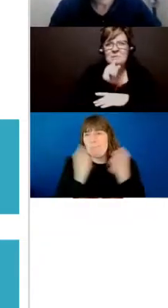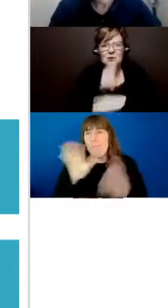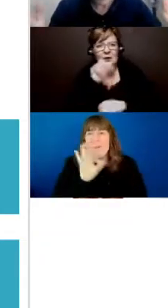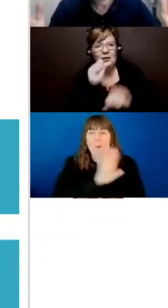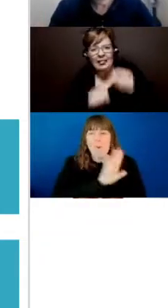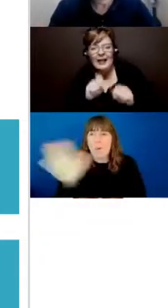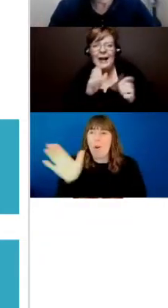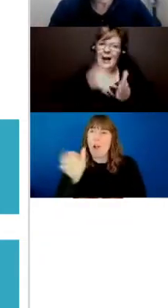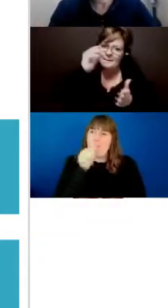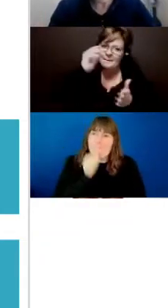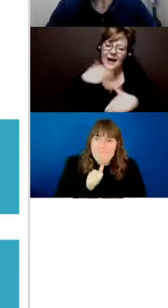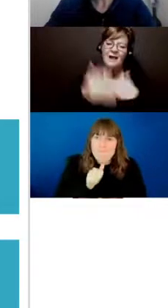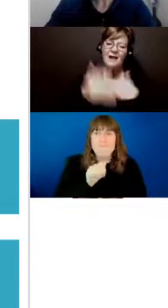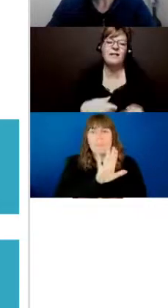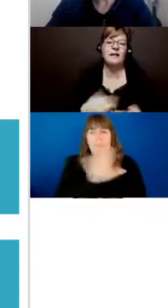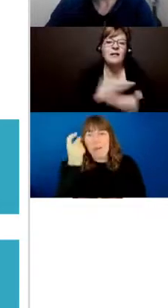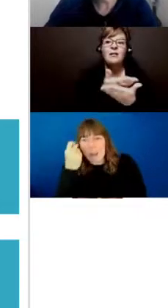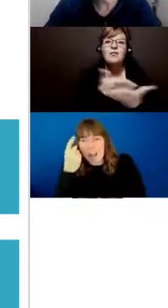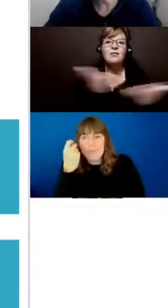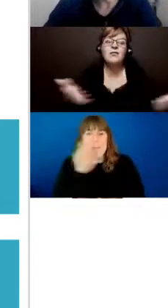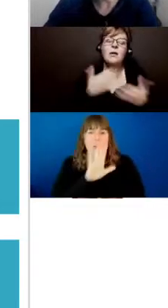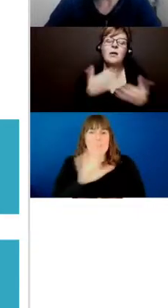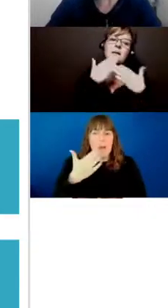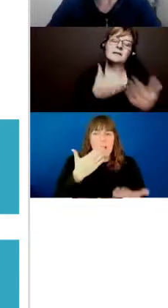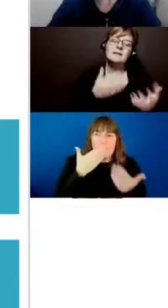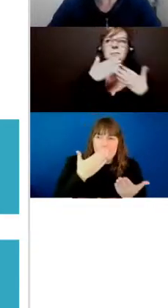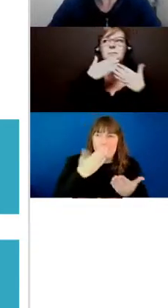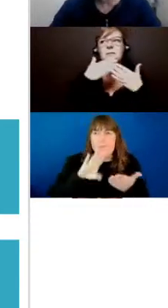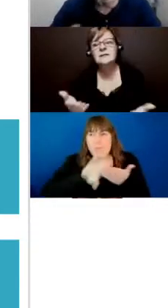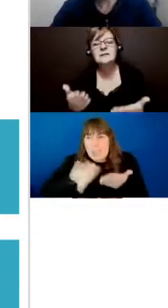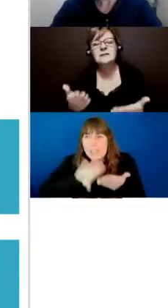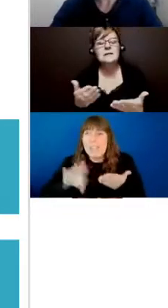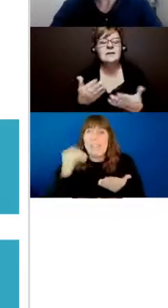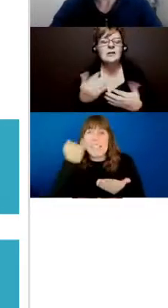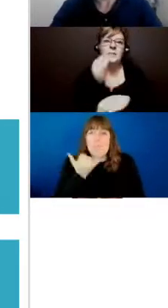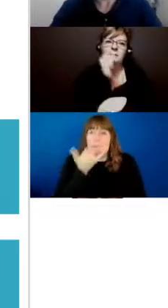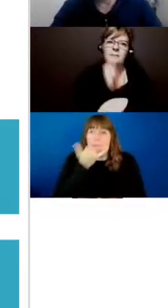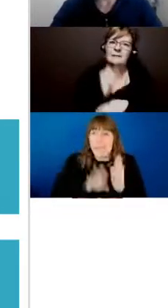and understanding if there are some bumps along the way which there probably will be